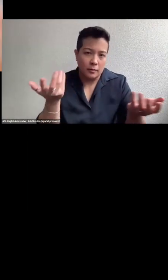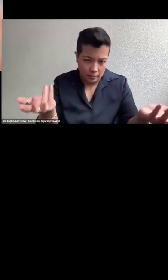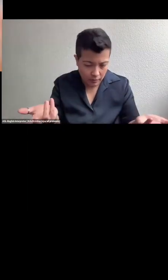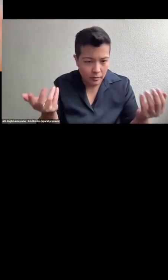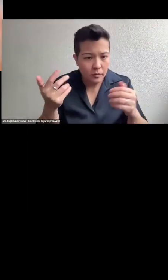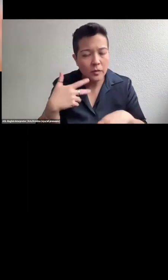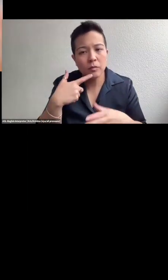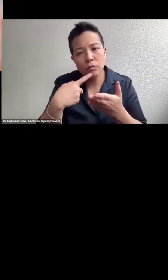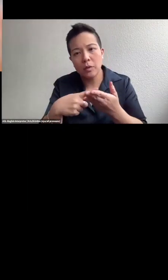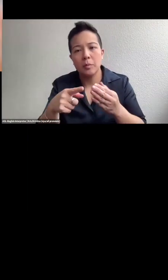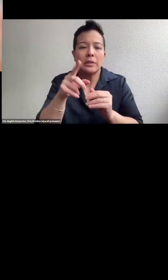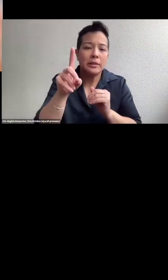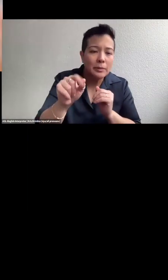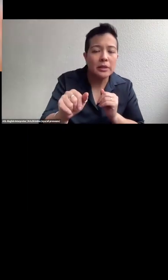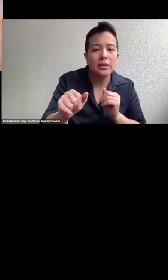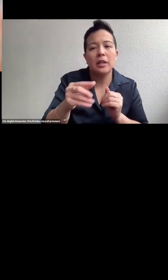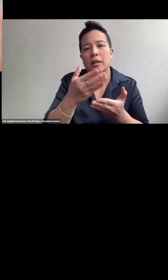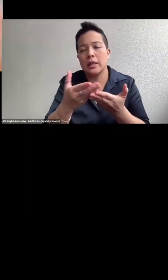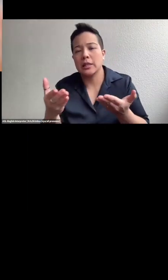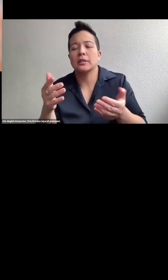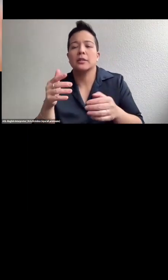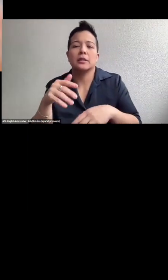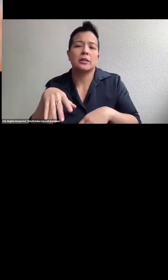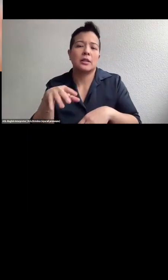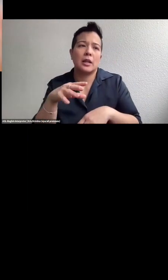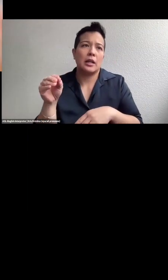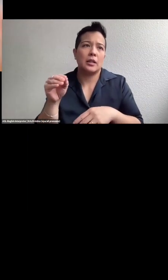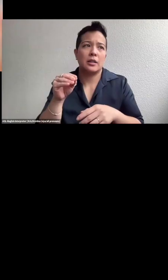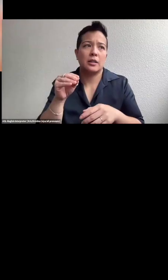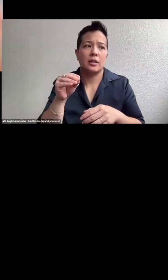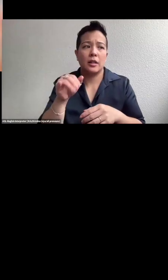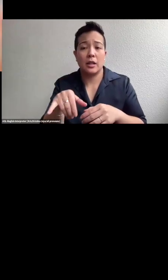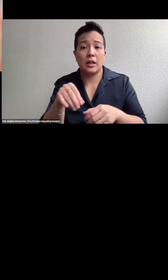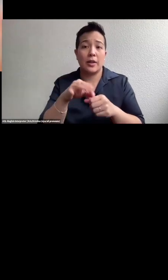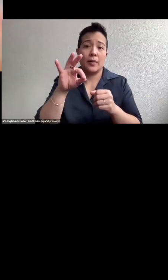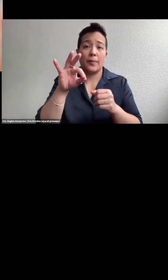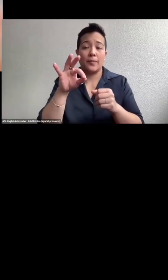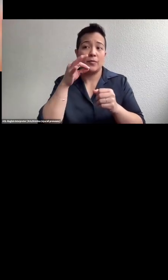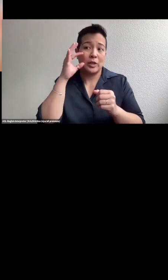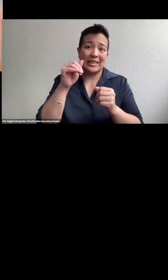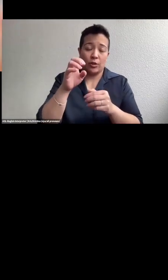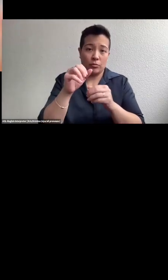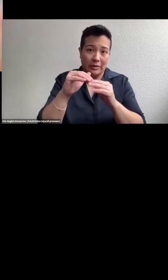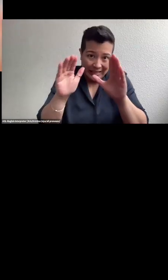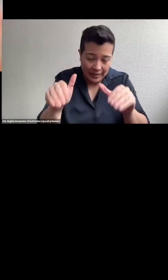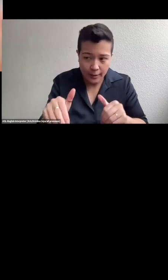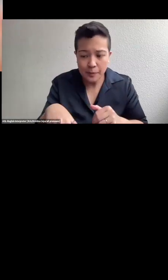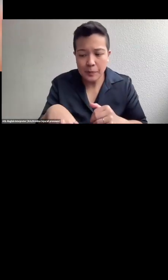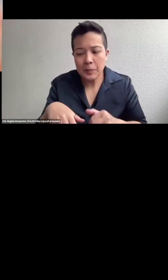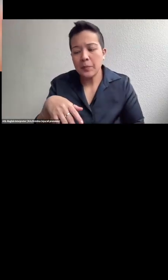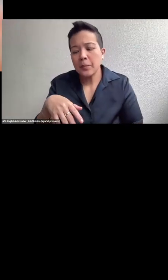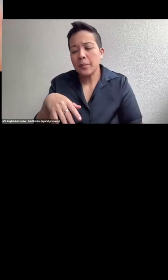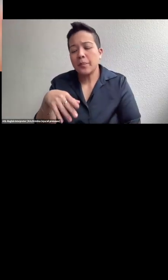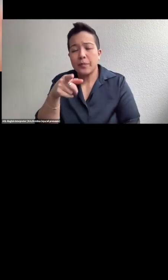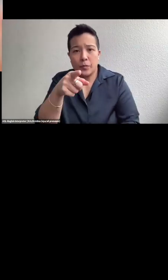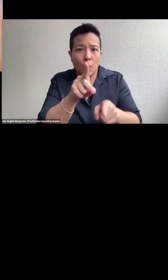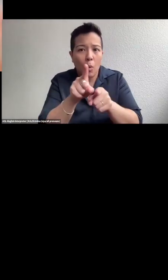was talking about disability and things in the foster care system, you also have to realize